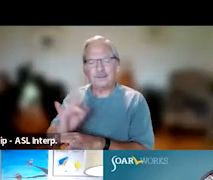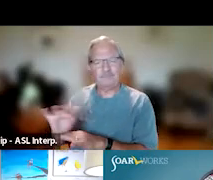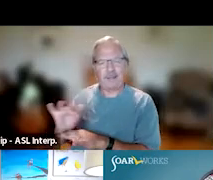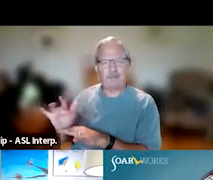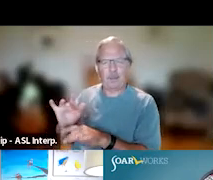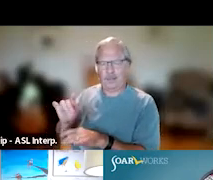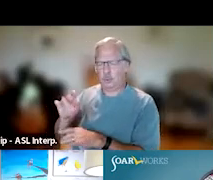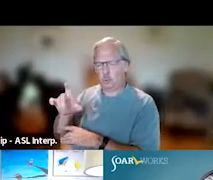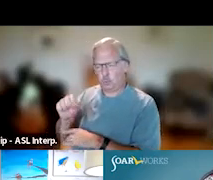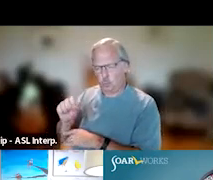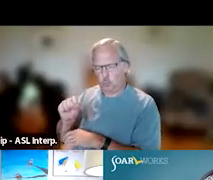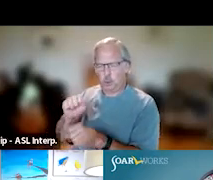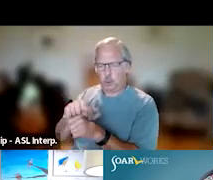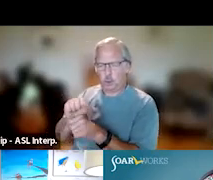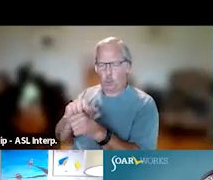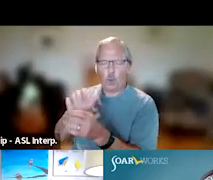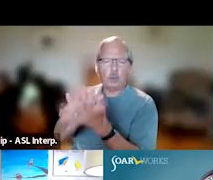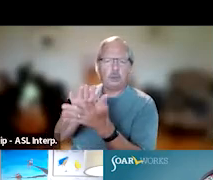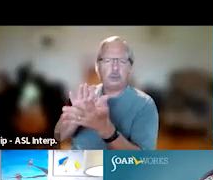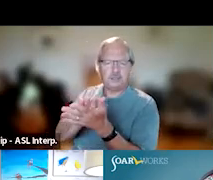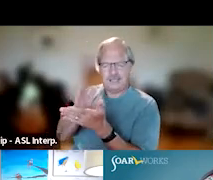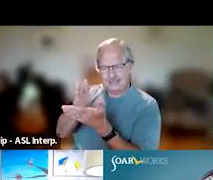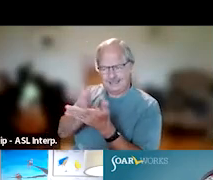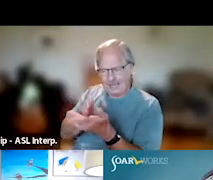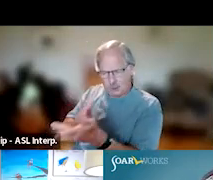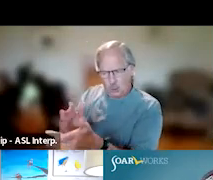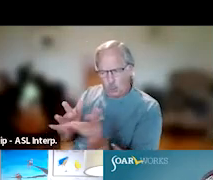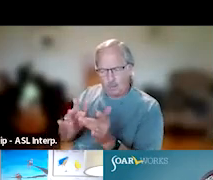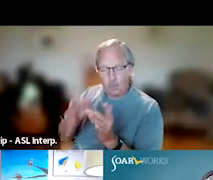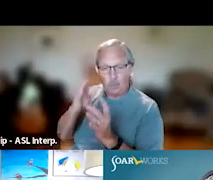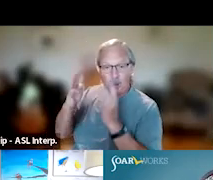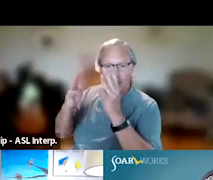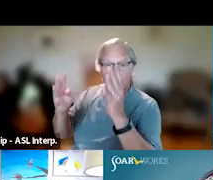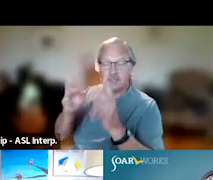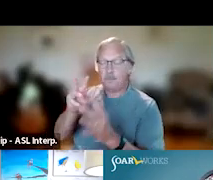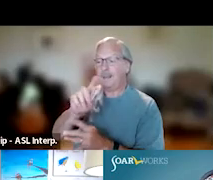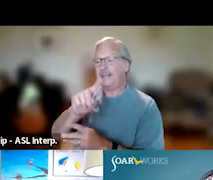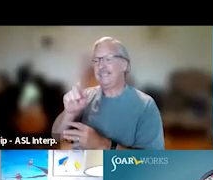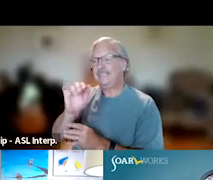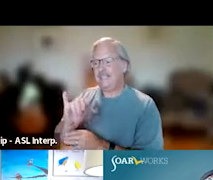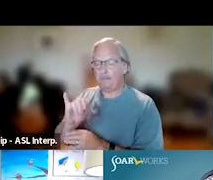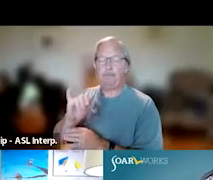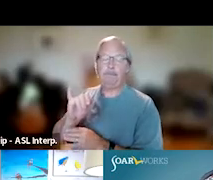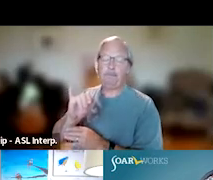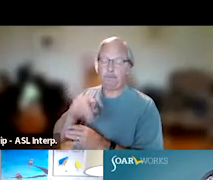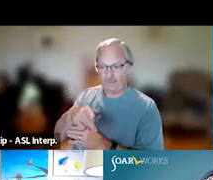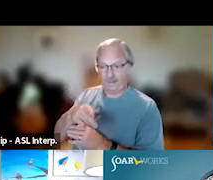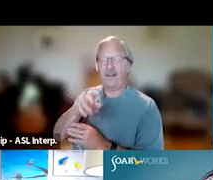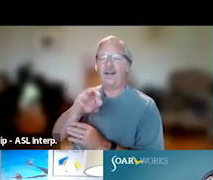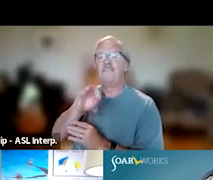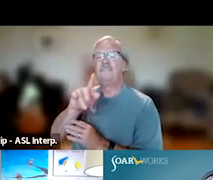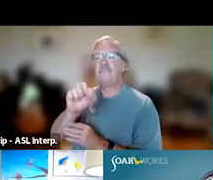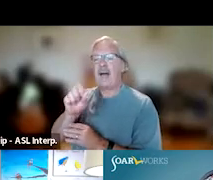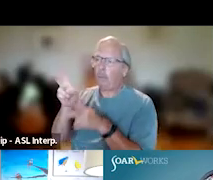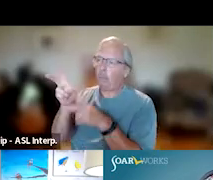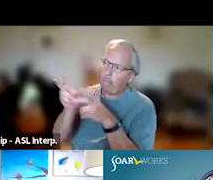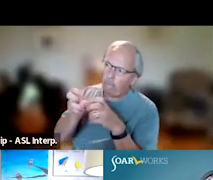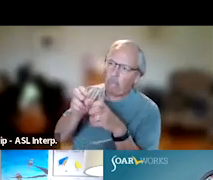and worksheet section of the website. We've created some zip files so you can more easily download kind of the packet